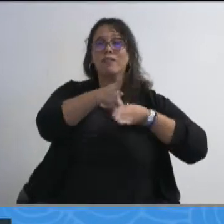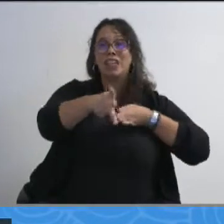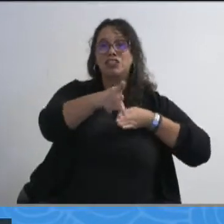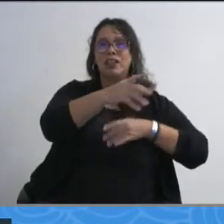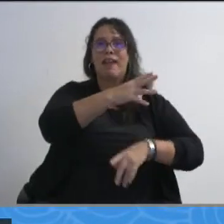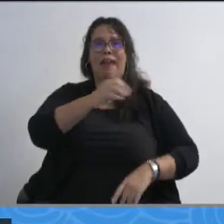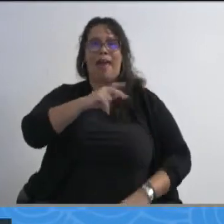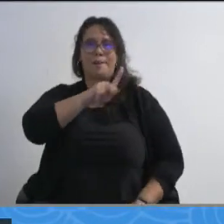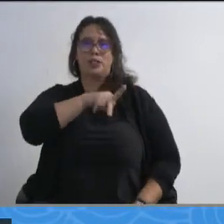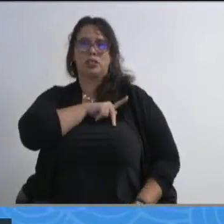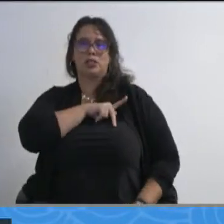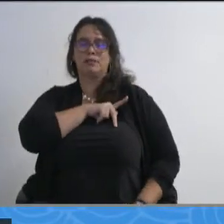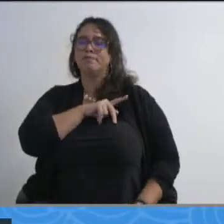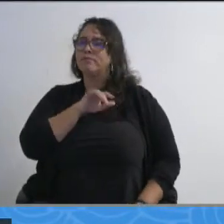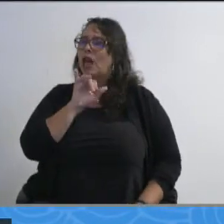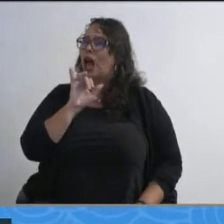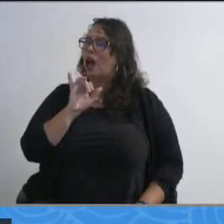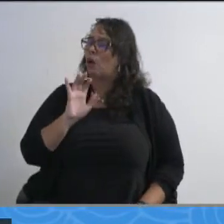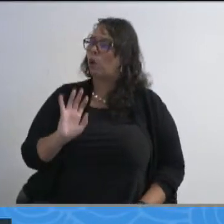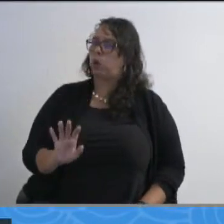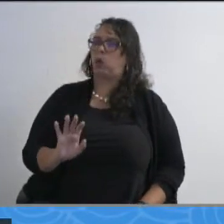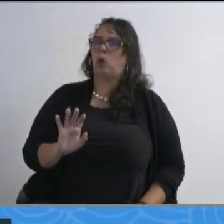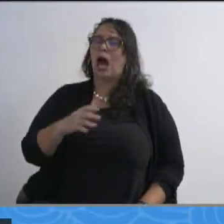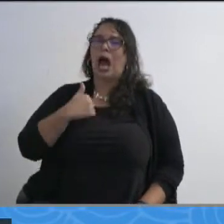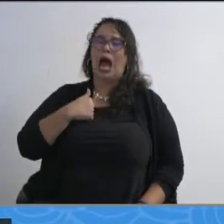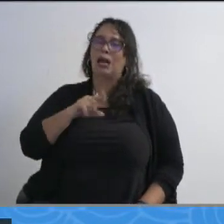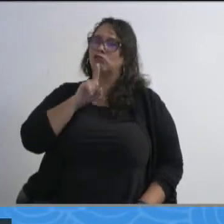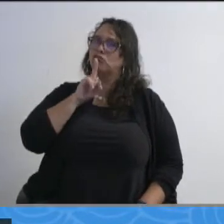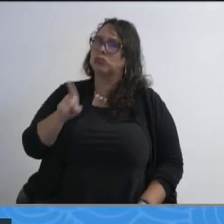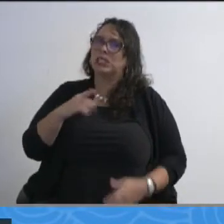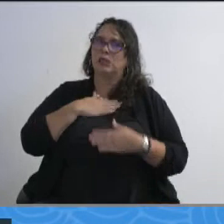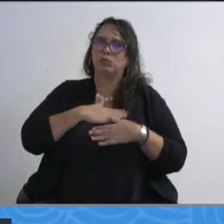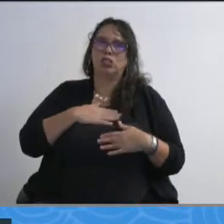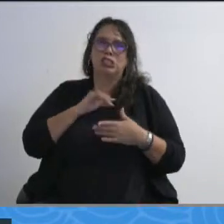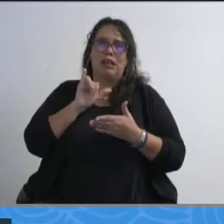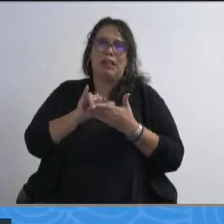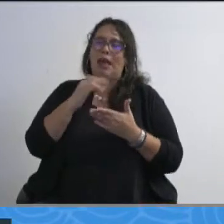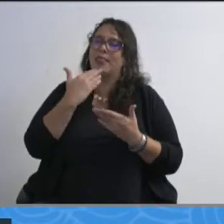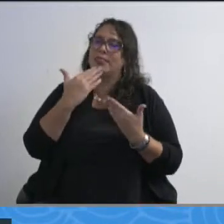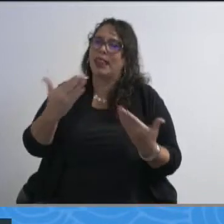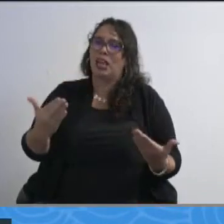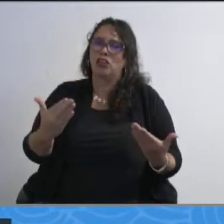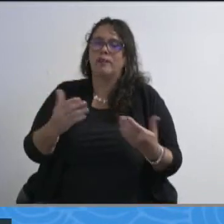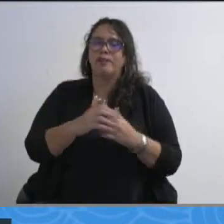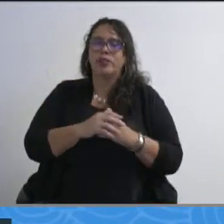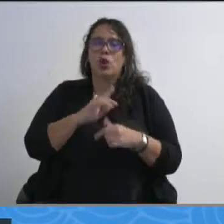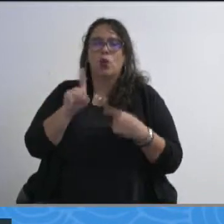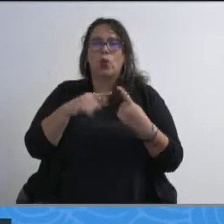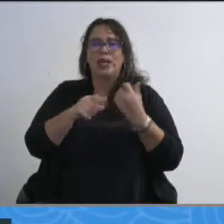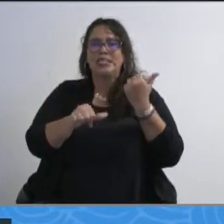I really appreciate that. Thank you for bringing that up. When our assistant superintendent of HR,